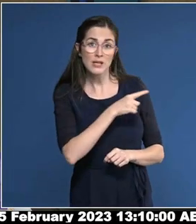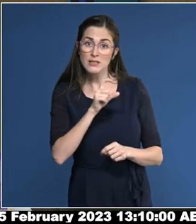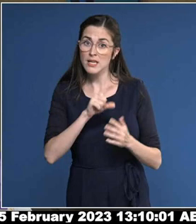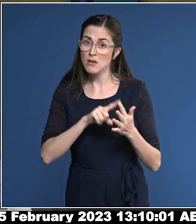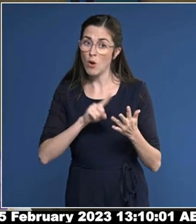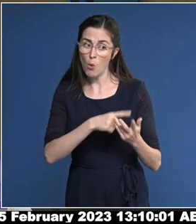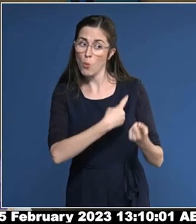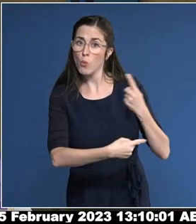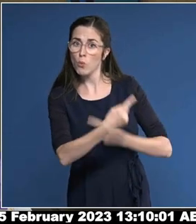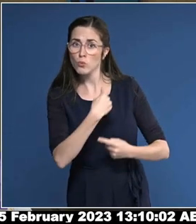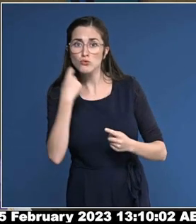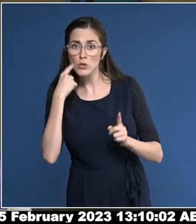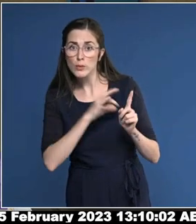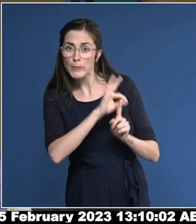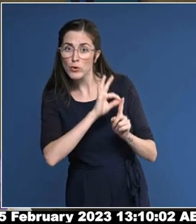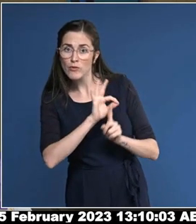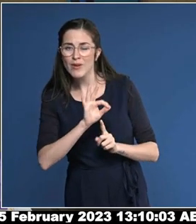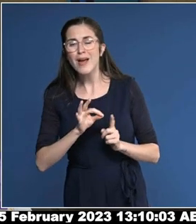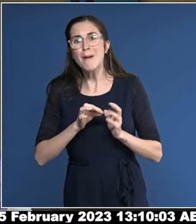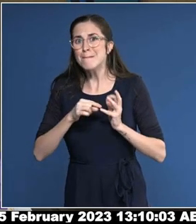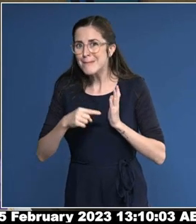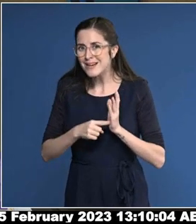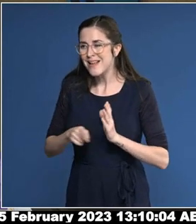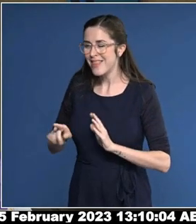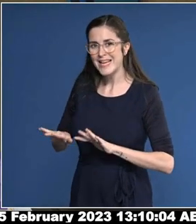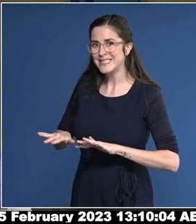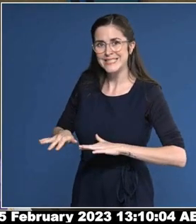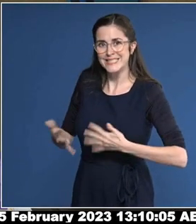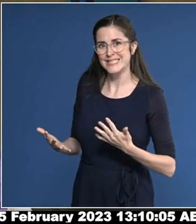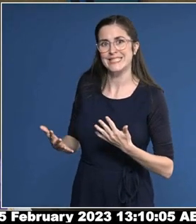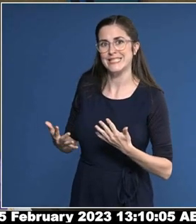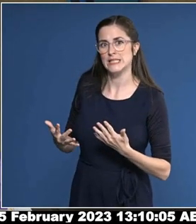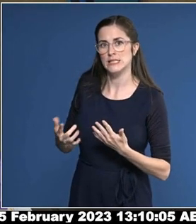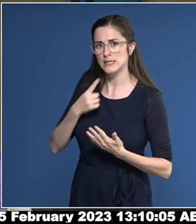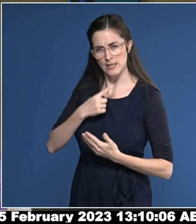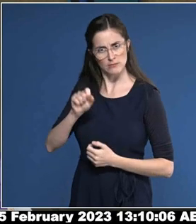But accountability is rather different from saying, "We have got to do better." And I